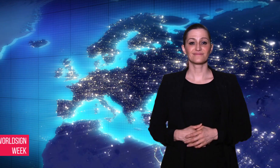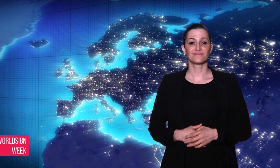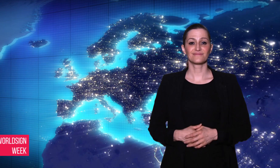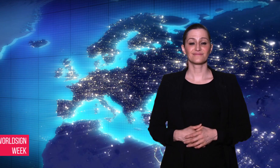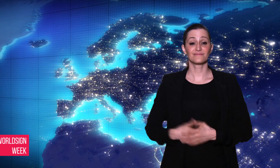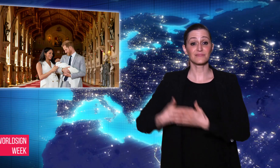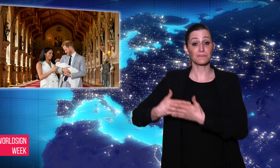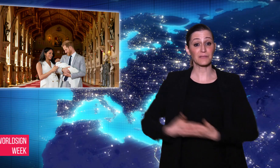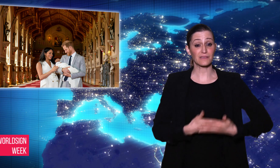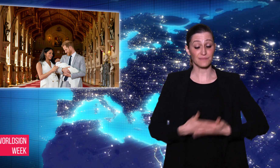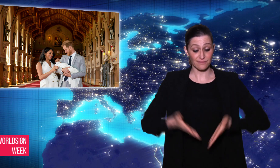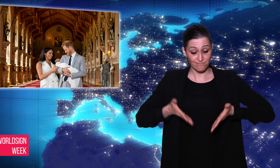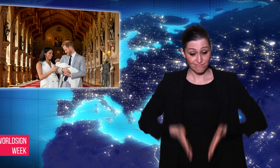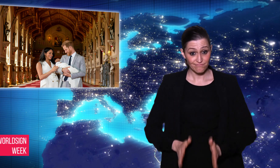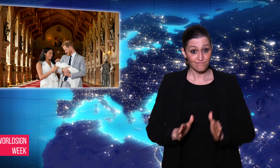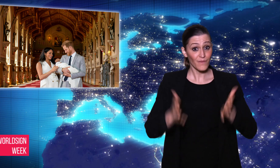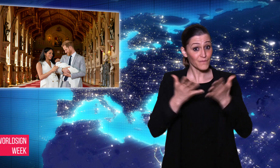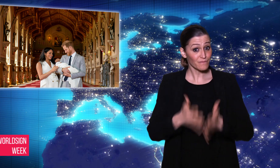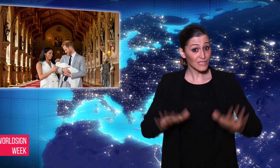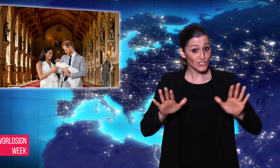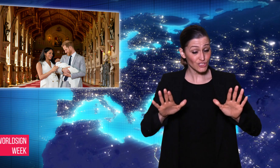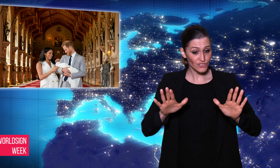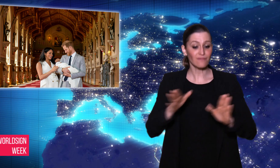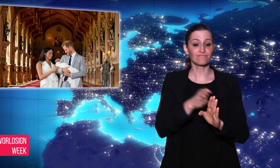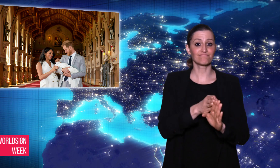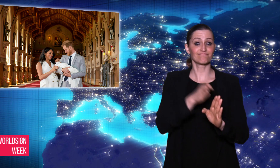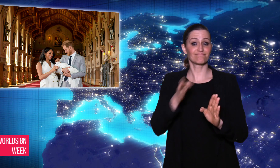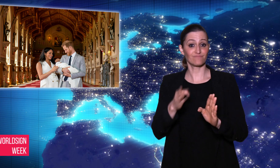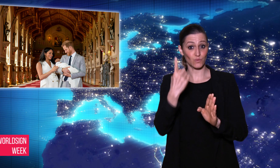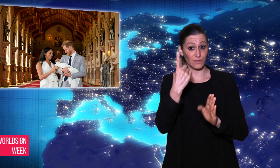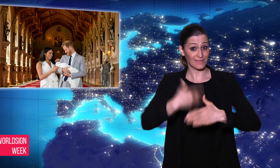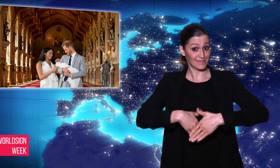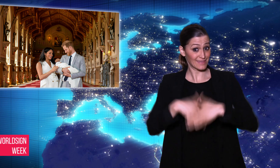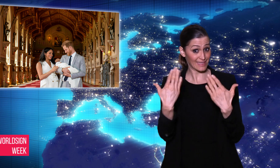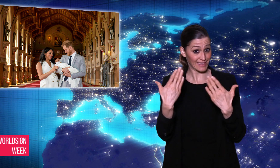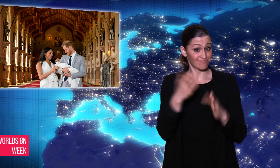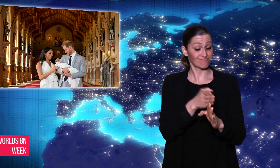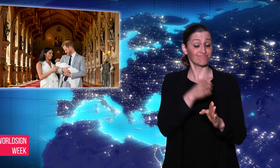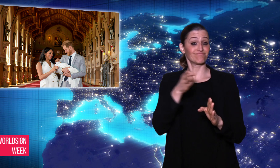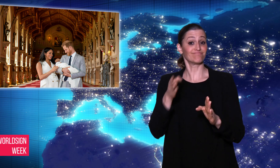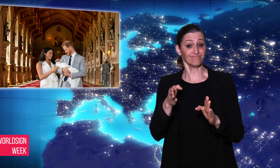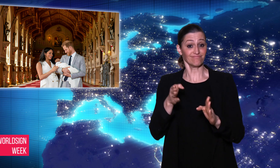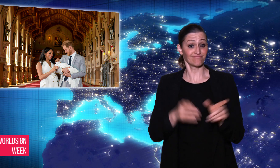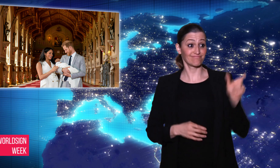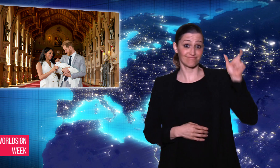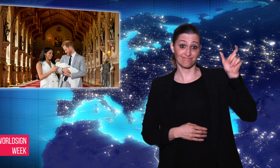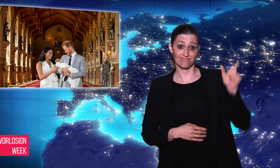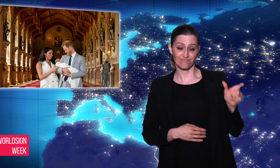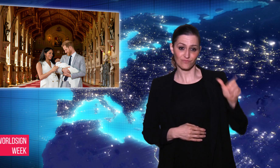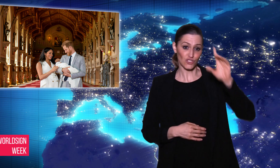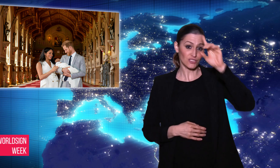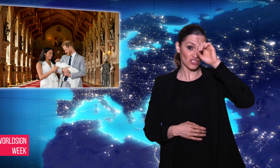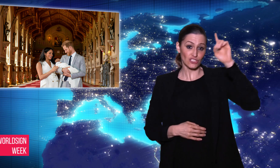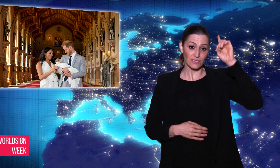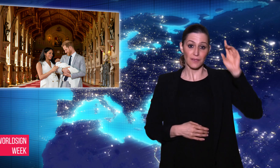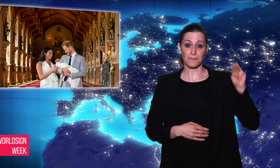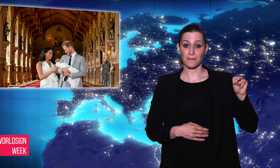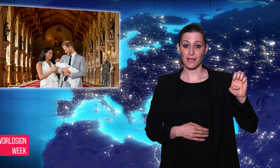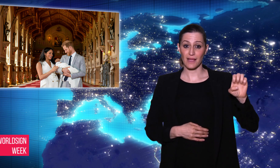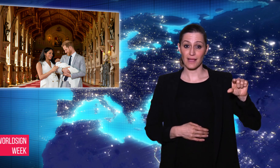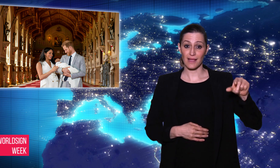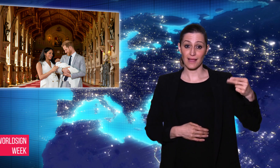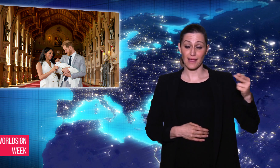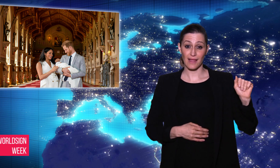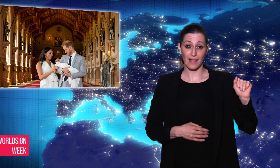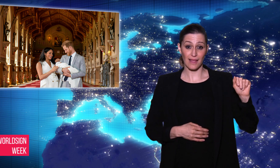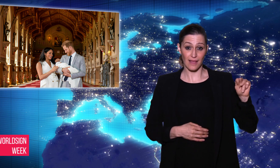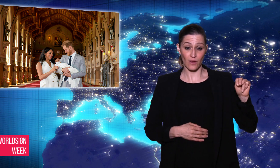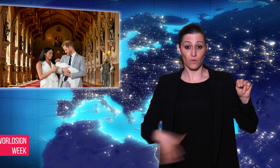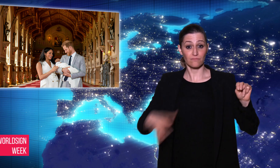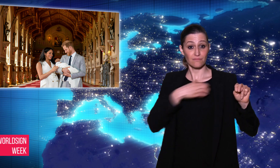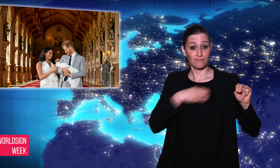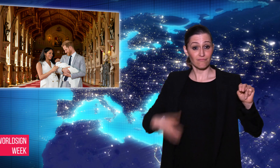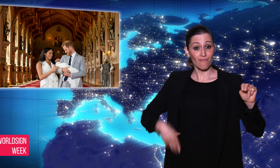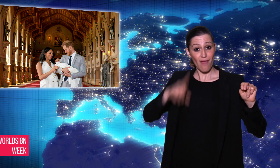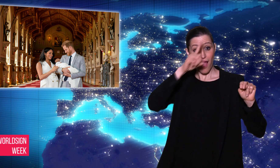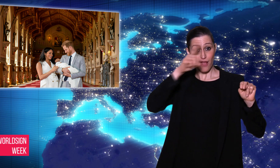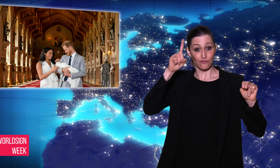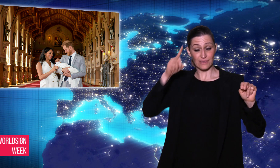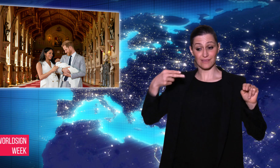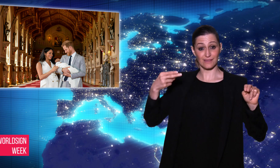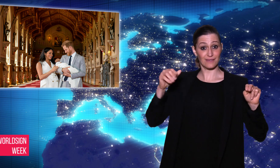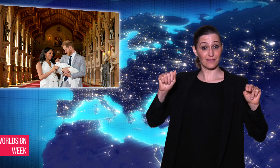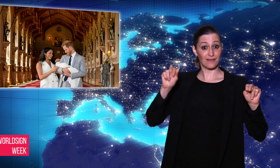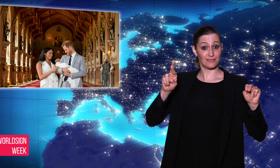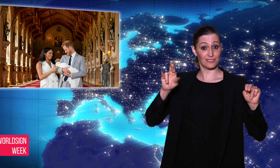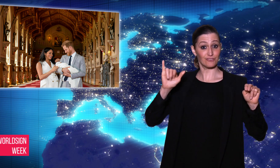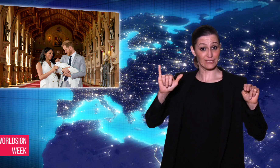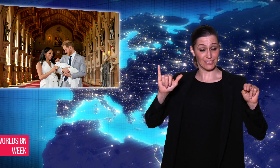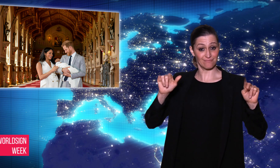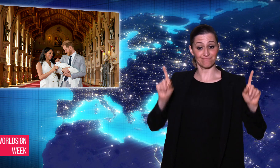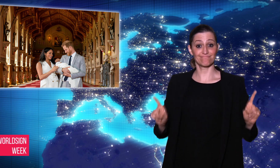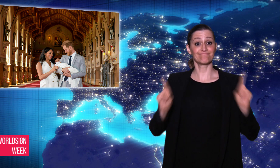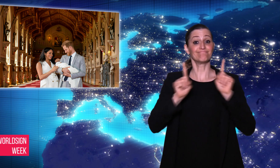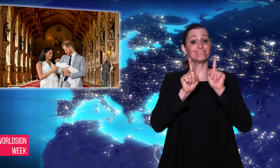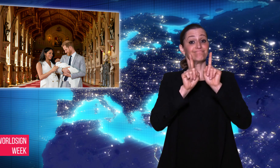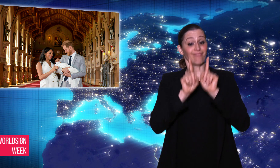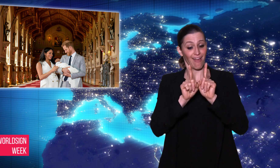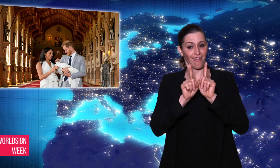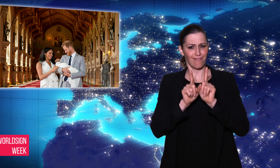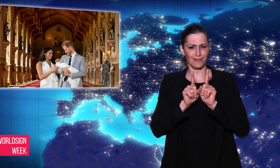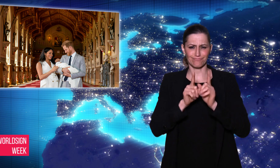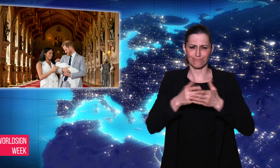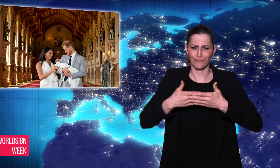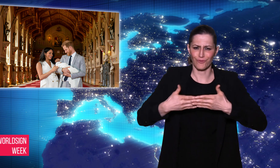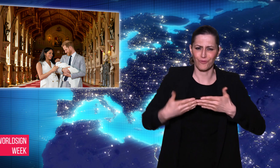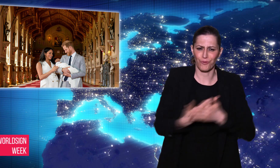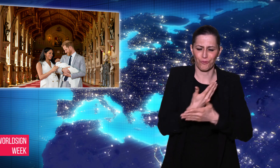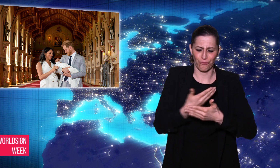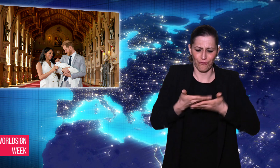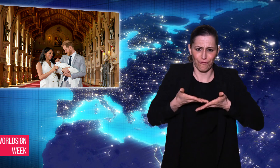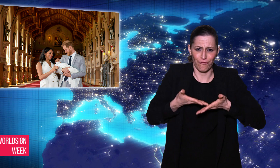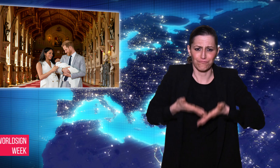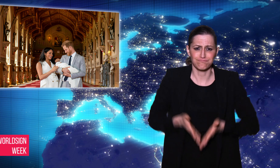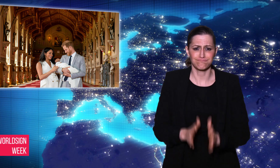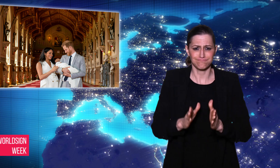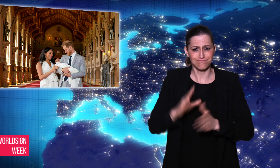On the following day, Duchess Meghan and Prince Harry posed for pictures